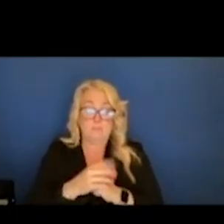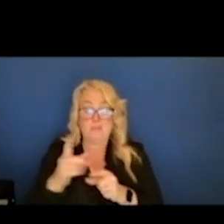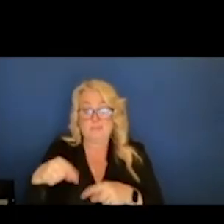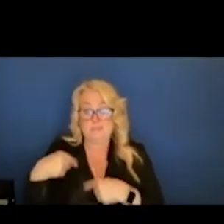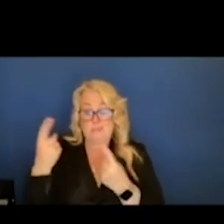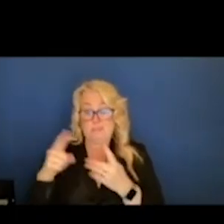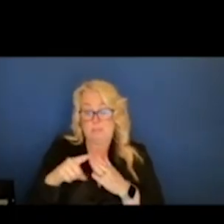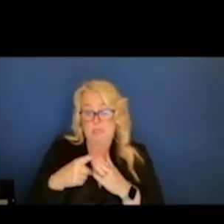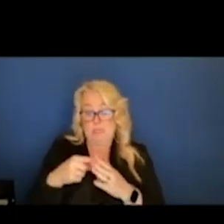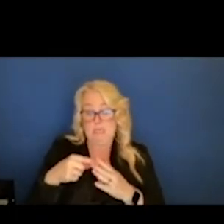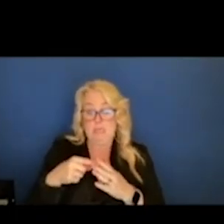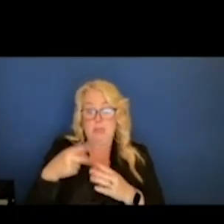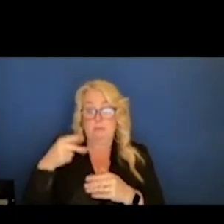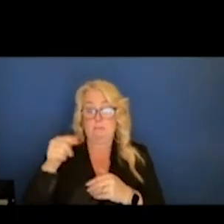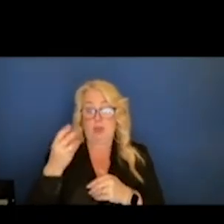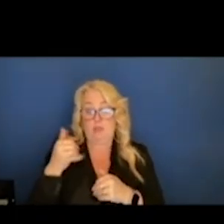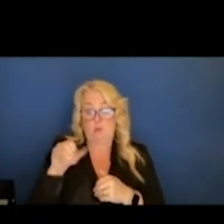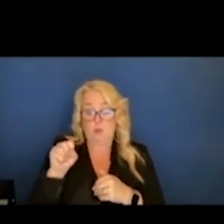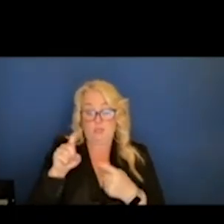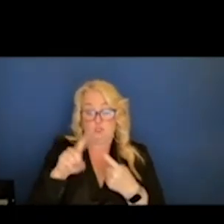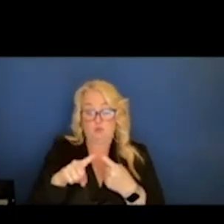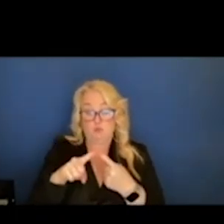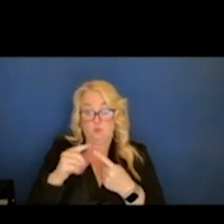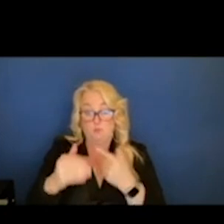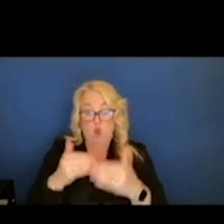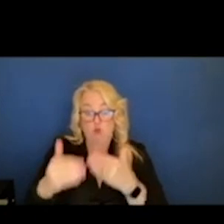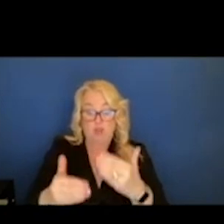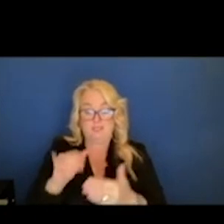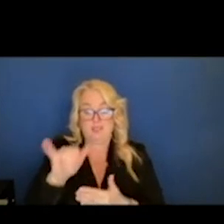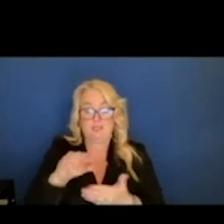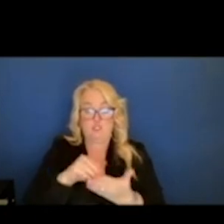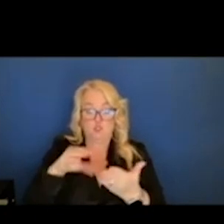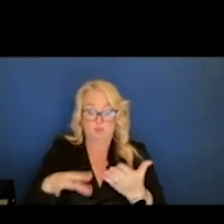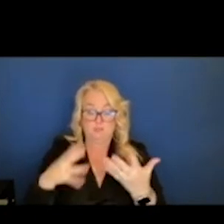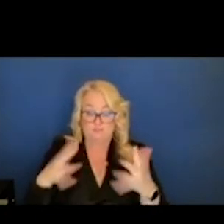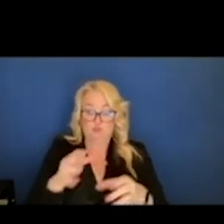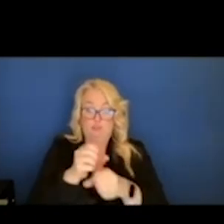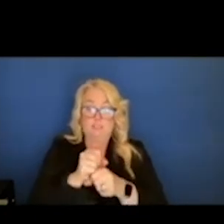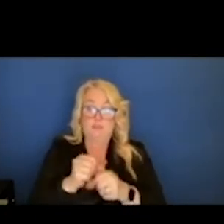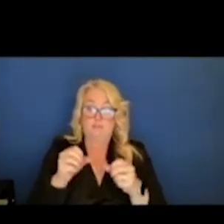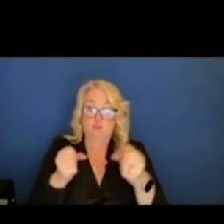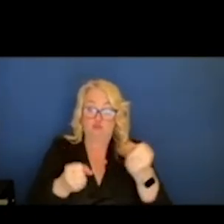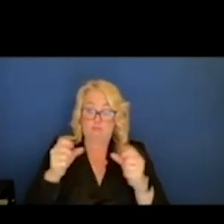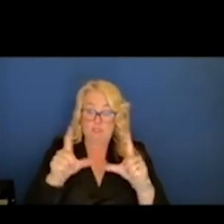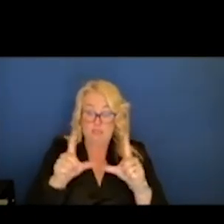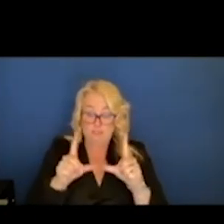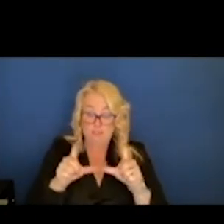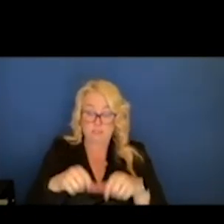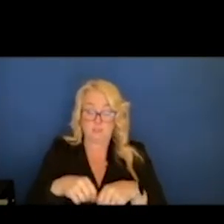Since beginning Pathways to Progress, this student has obtained her driver’s license, is learning